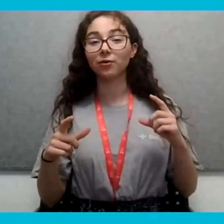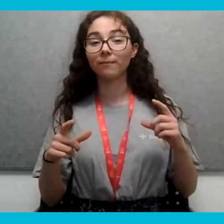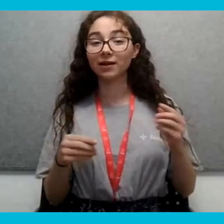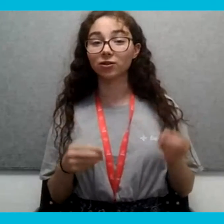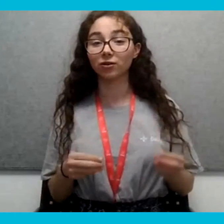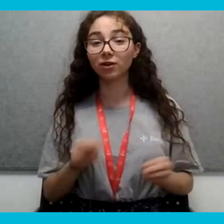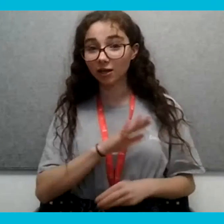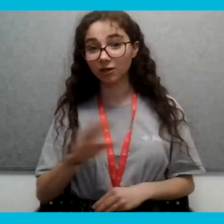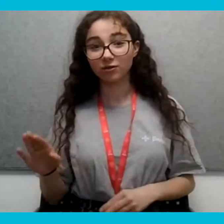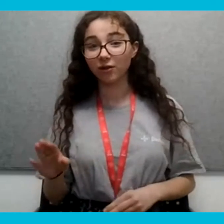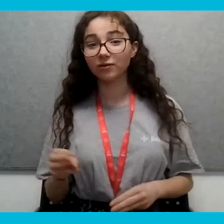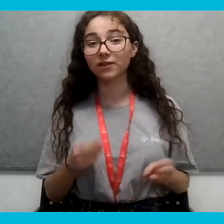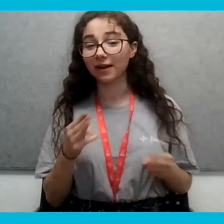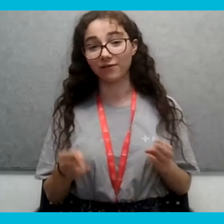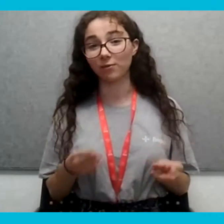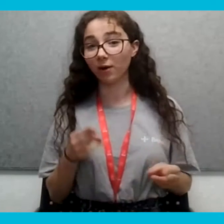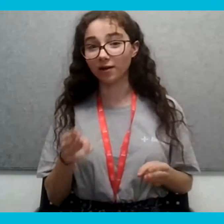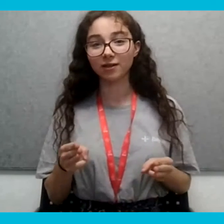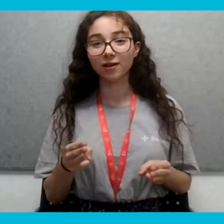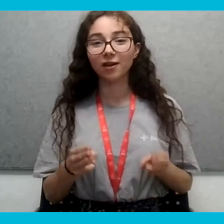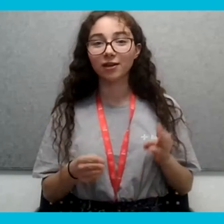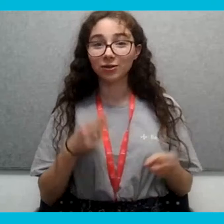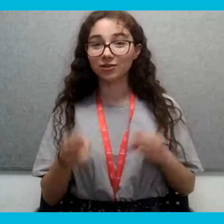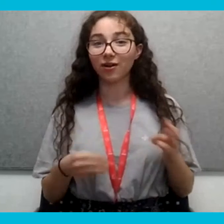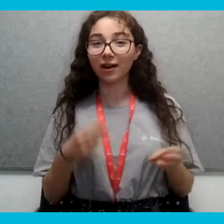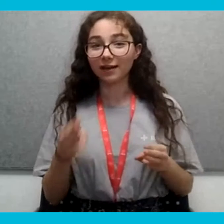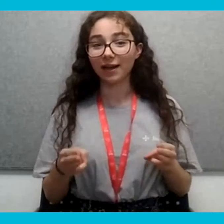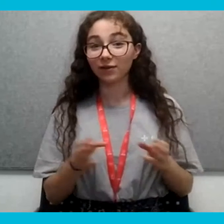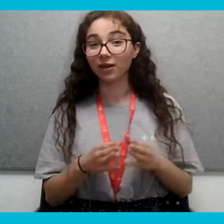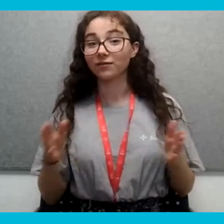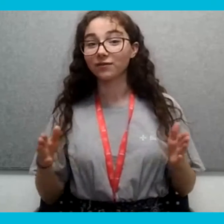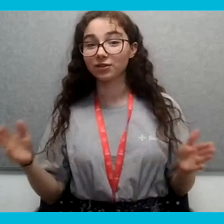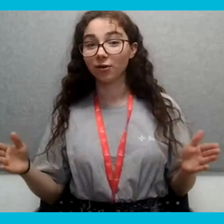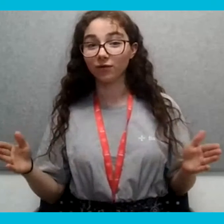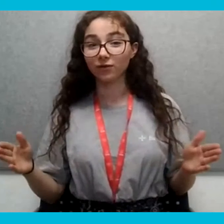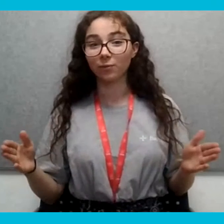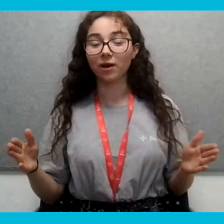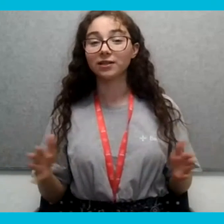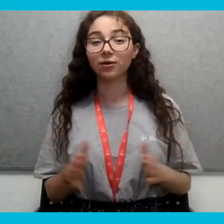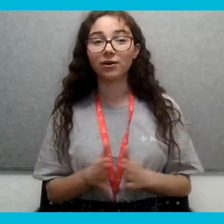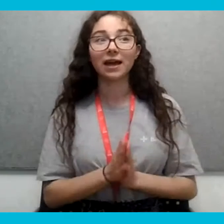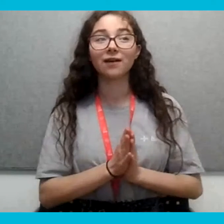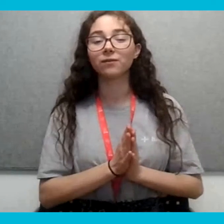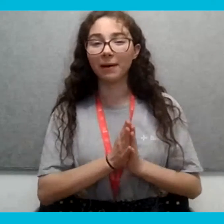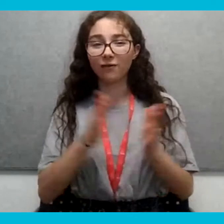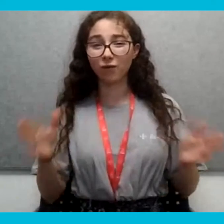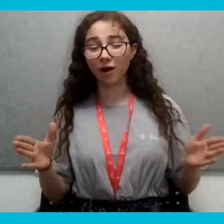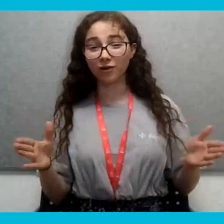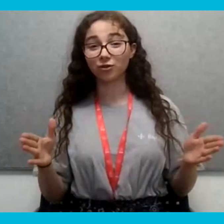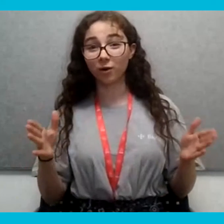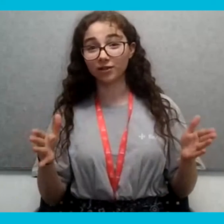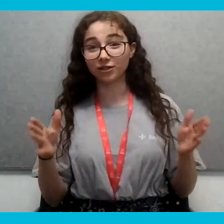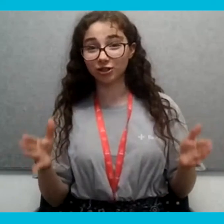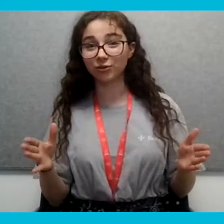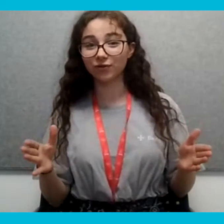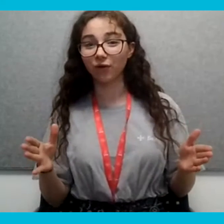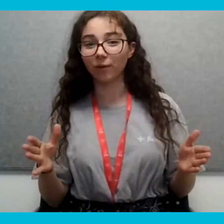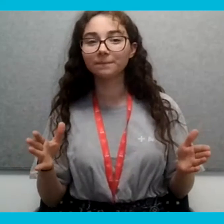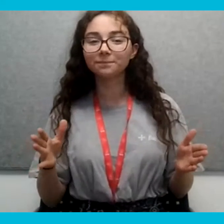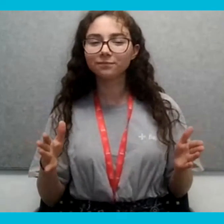So makaton you don't sign every word you sign every kind of so often words and you only have about 400 words to choose from.